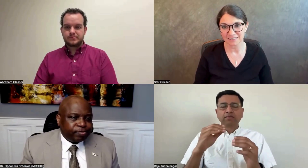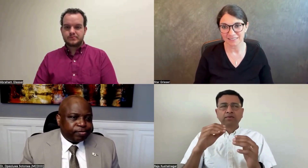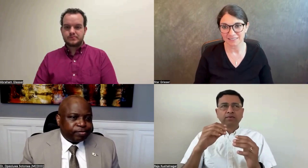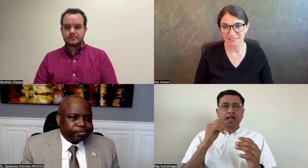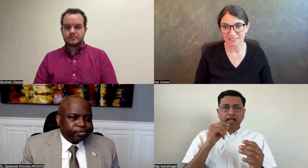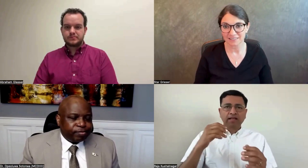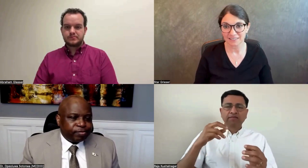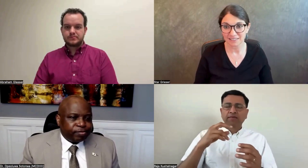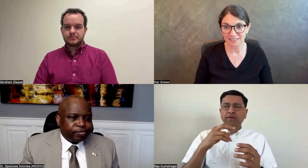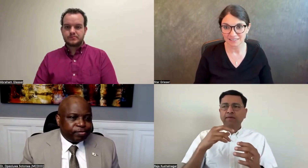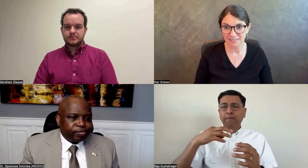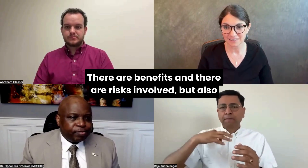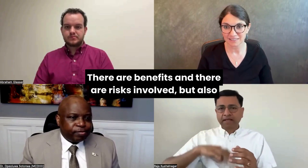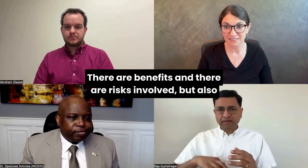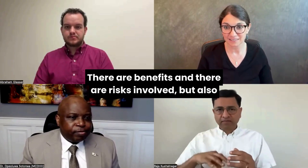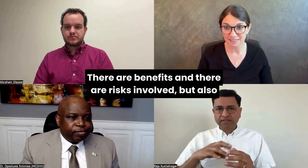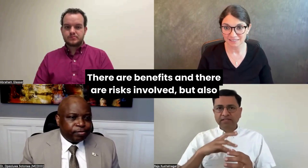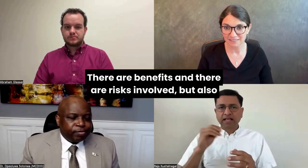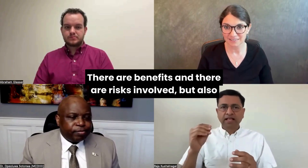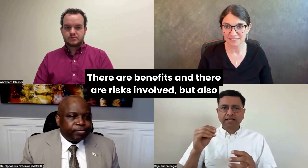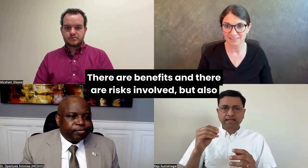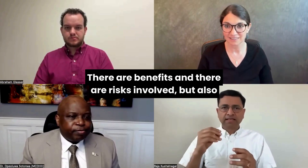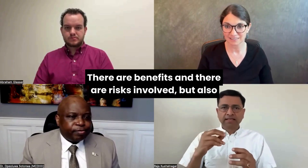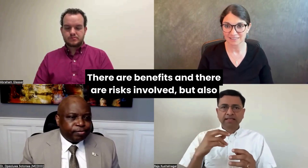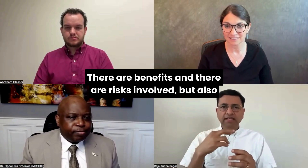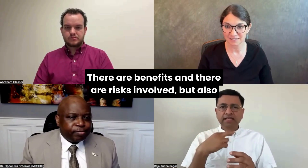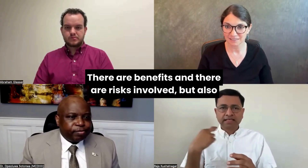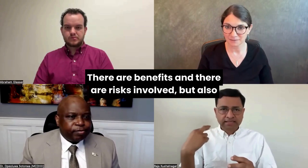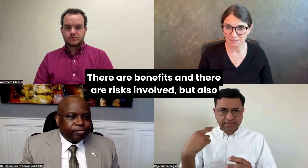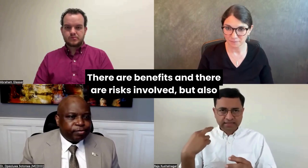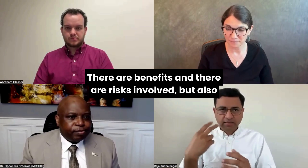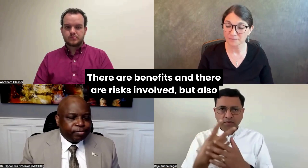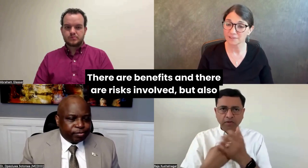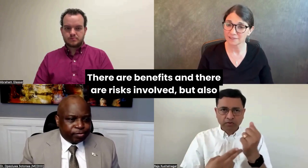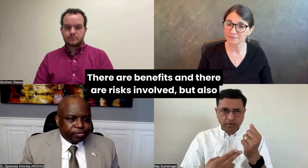There are benefits and there are risks involved, but also